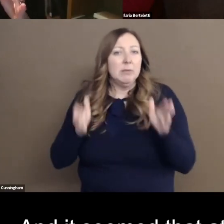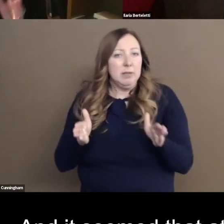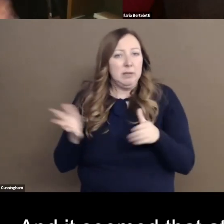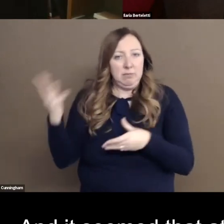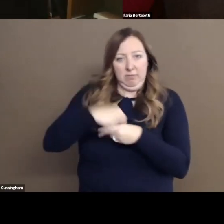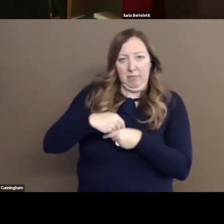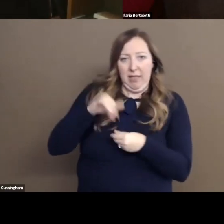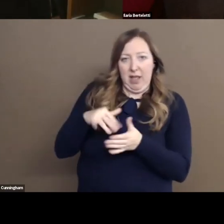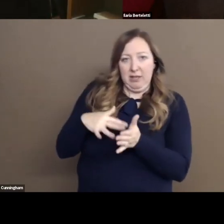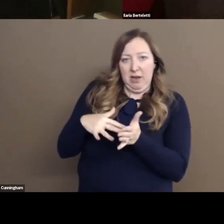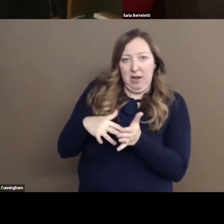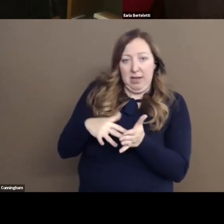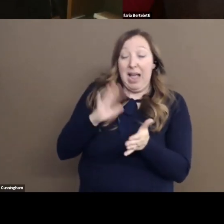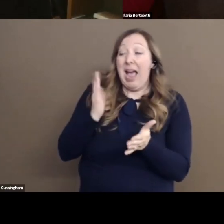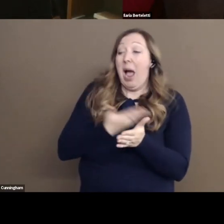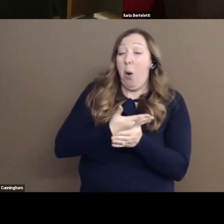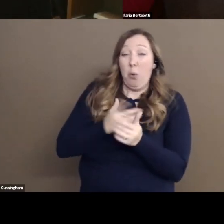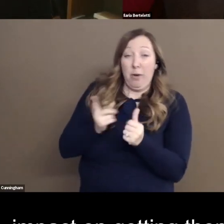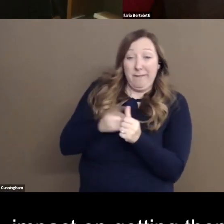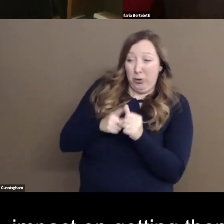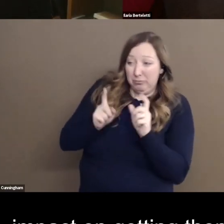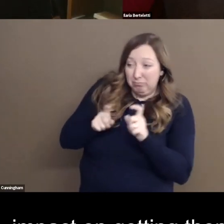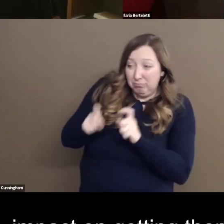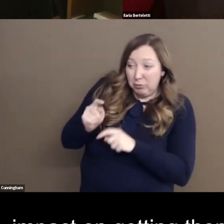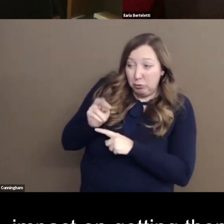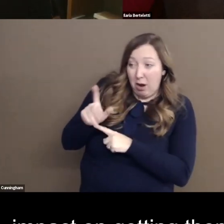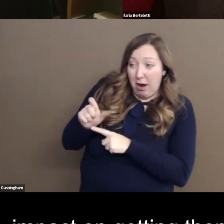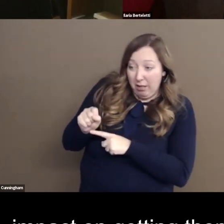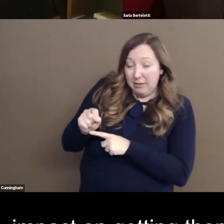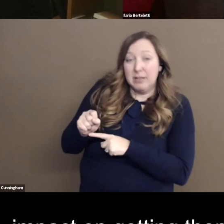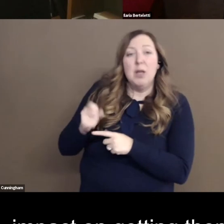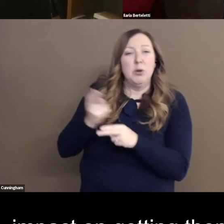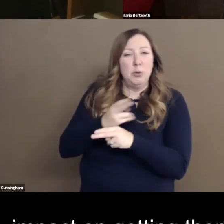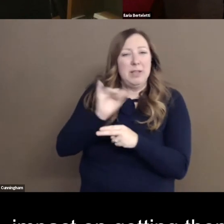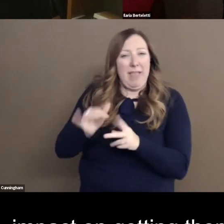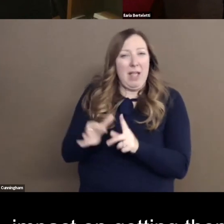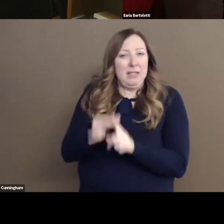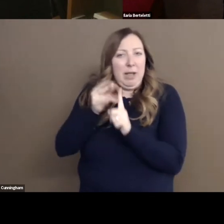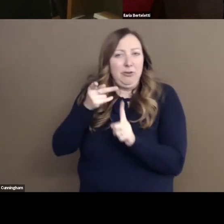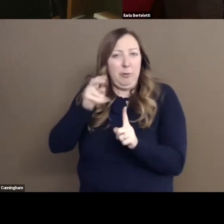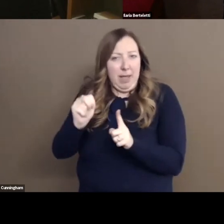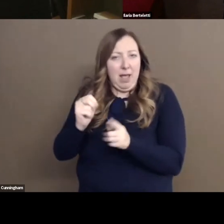trials that we were doing that actually had some impact on getting them to have